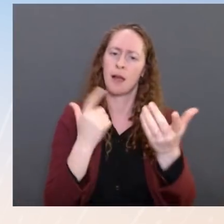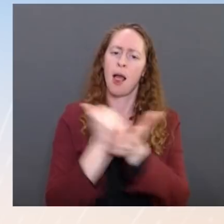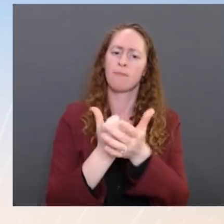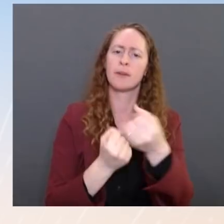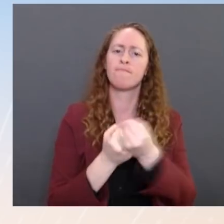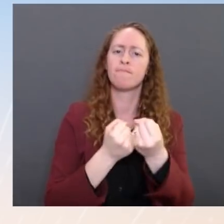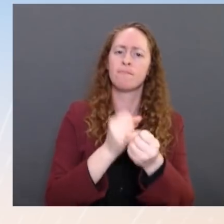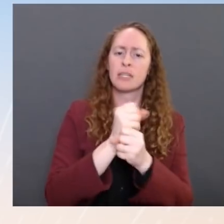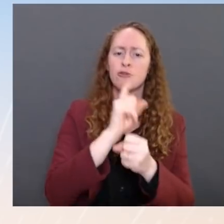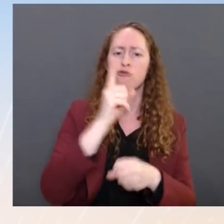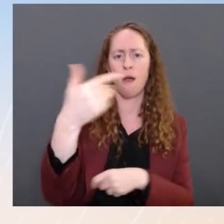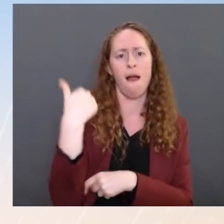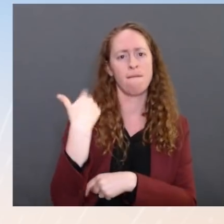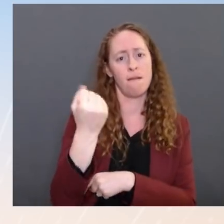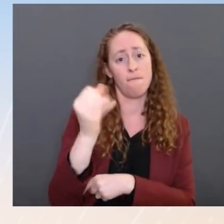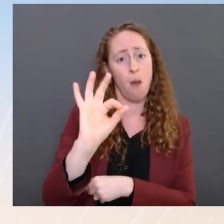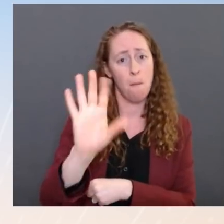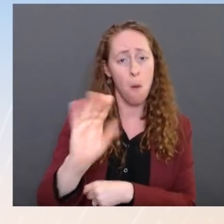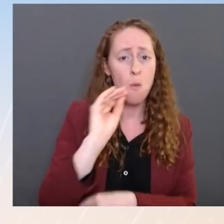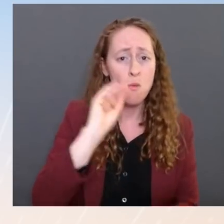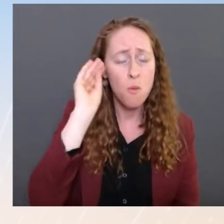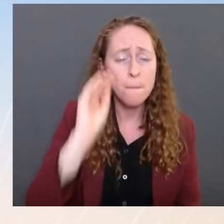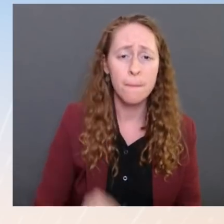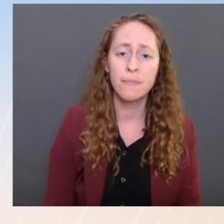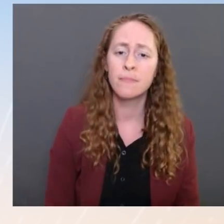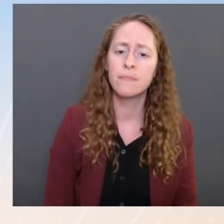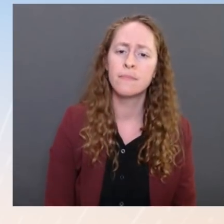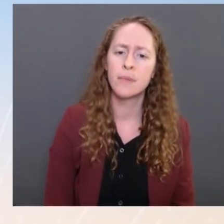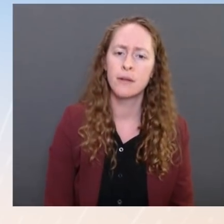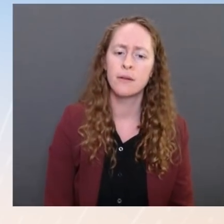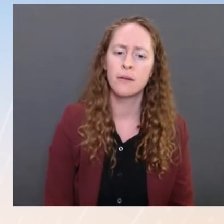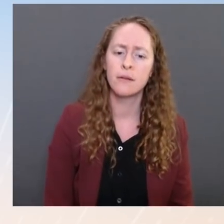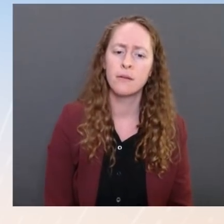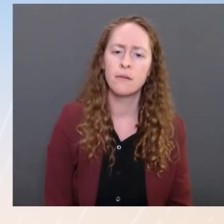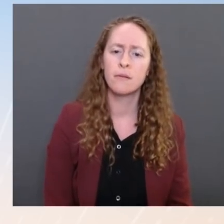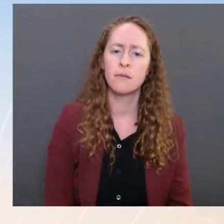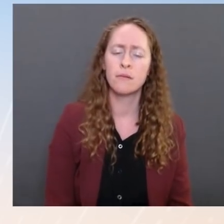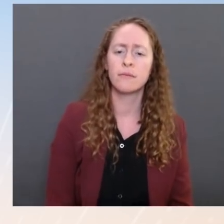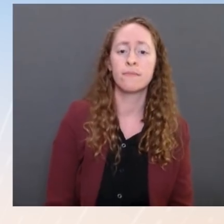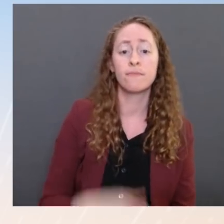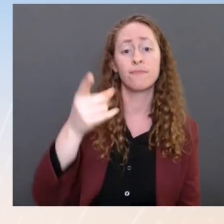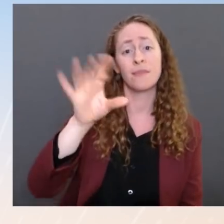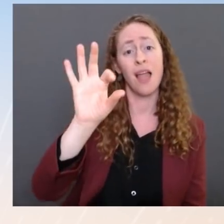this obviously stems from the FDA taking necessary steps to try and deal with a very serious problem. And as Josh noted, you know,